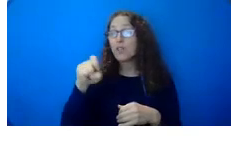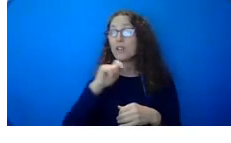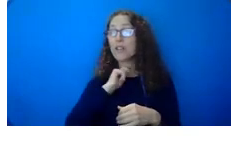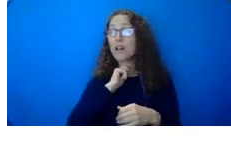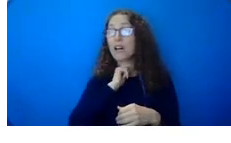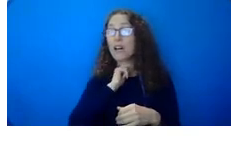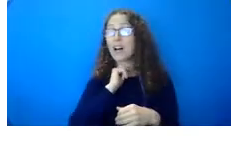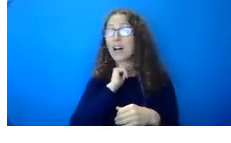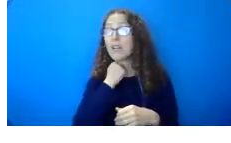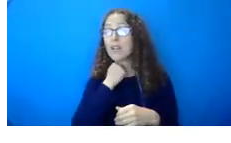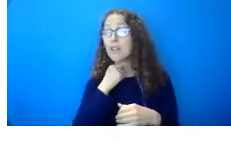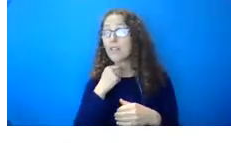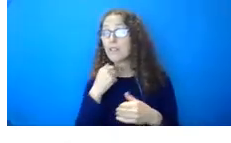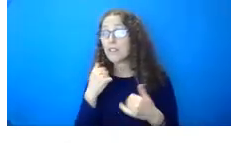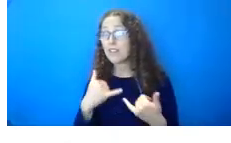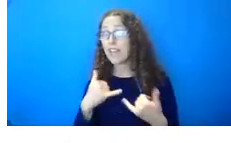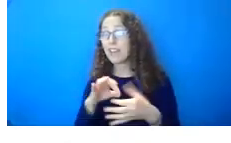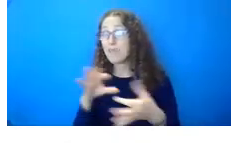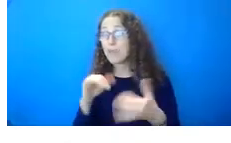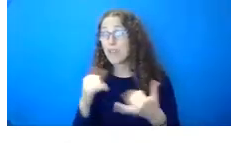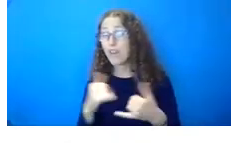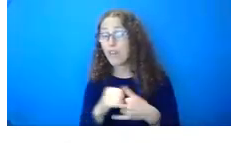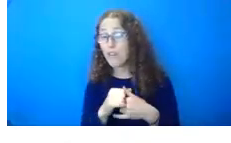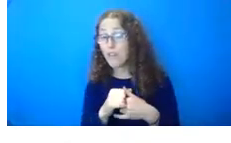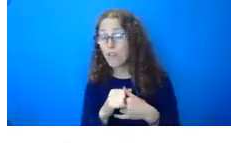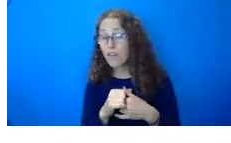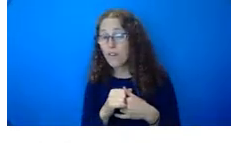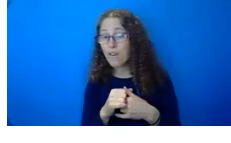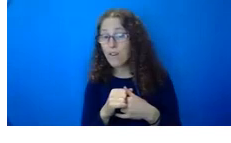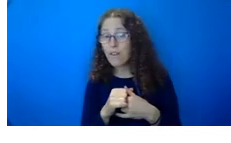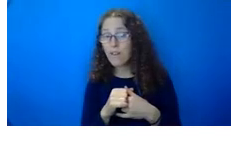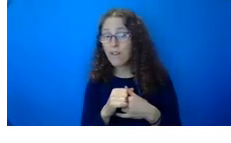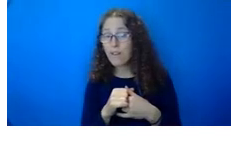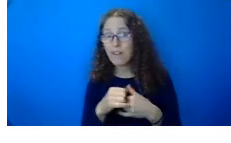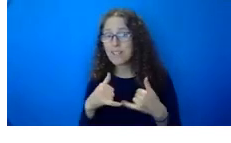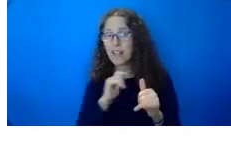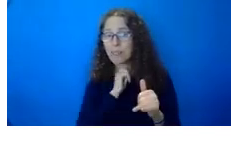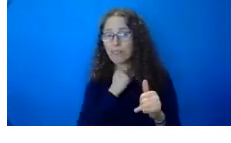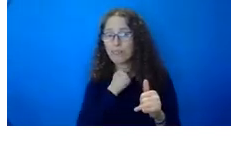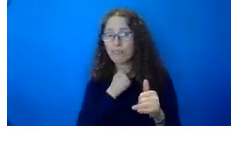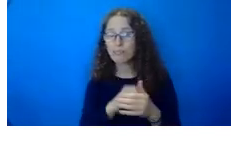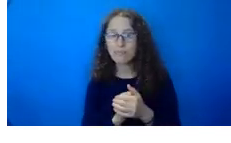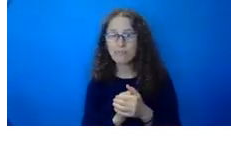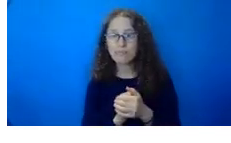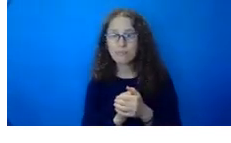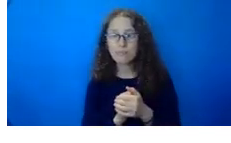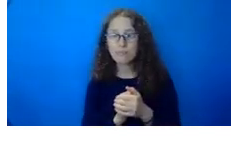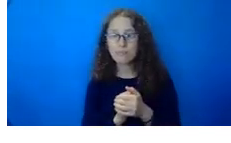SHE, HER, HERS . CAROL, YOU SHOULD BE ABLE TO UNMUTE YOURSELF IF YOU WOULD